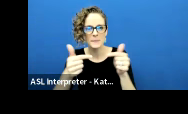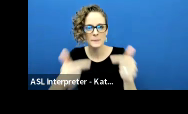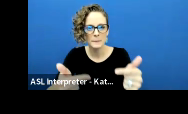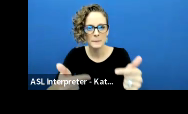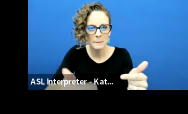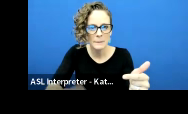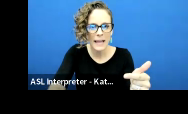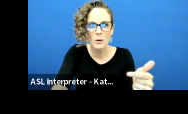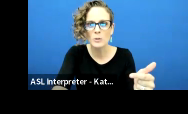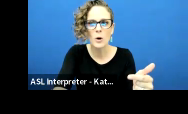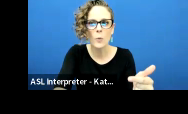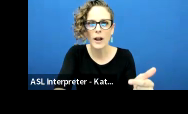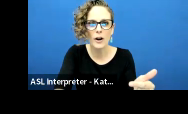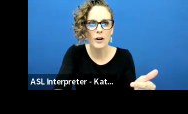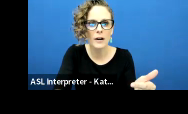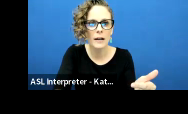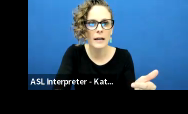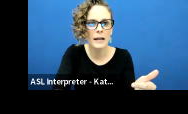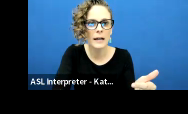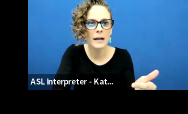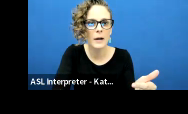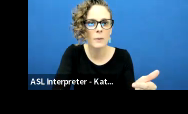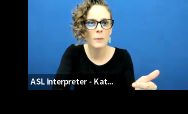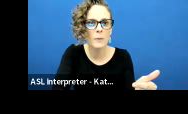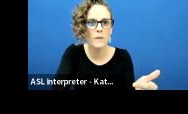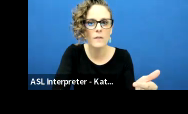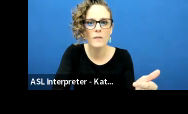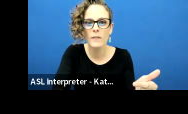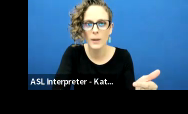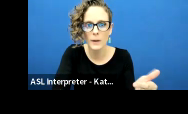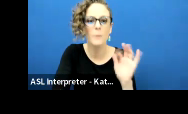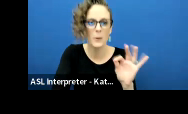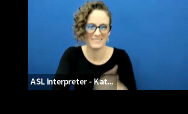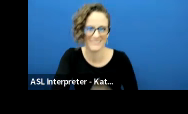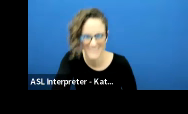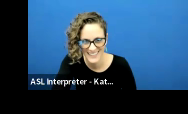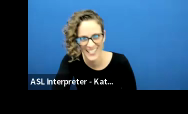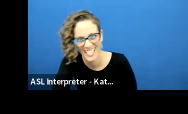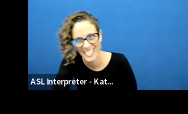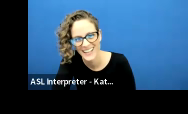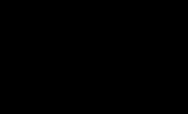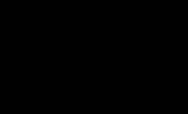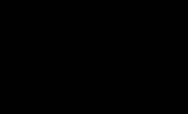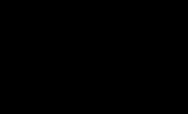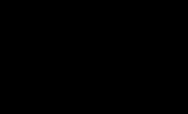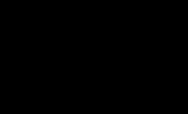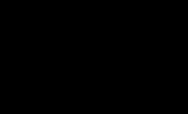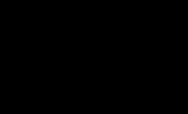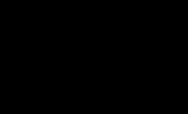now we're at a just and fine-tune tweak okay right so this this is happens in any